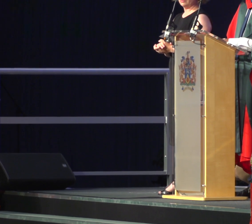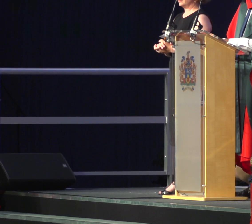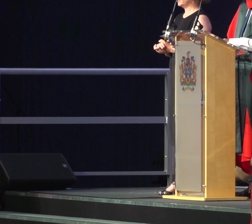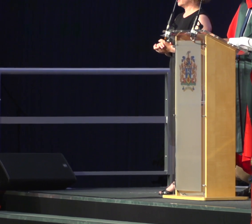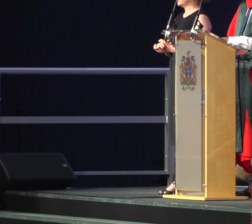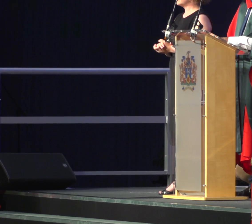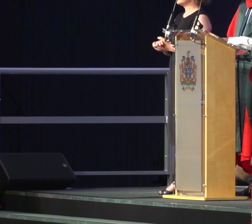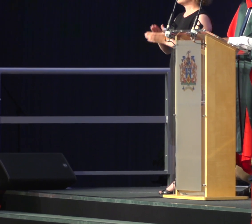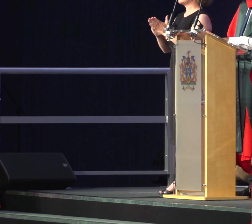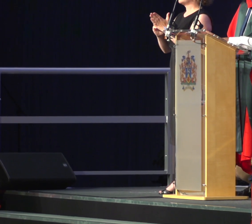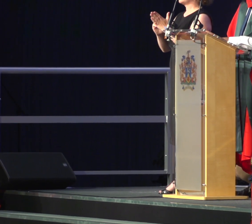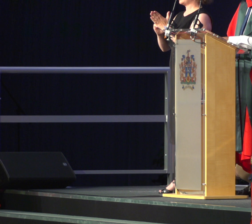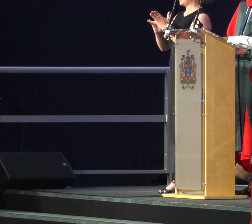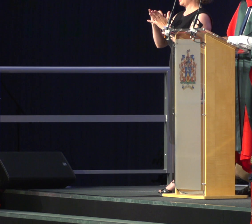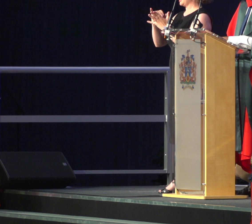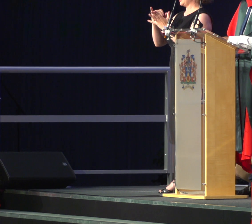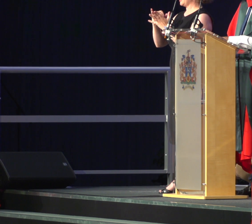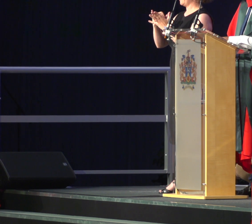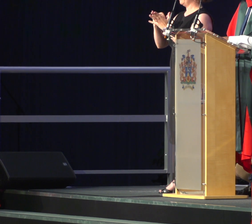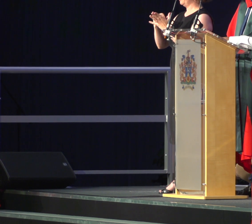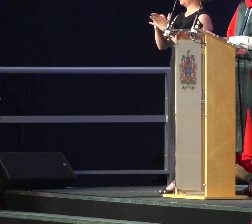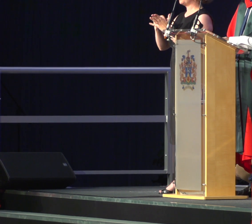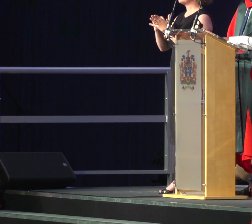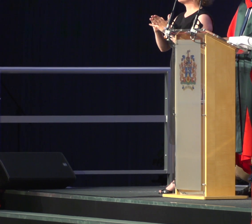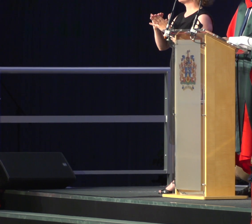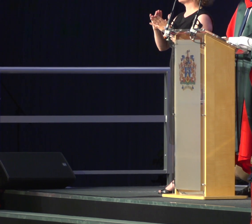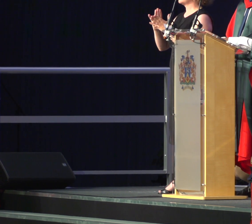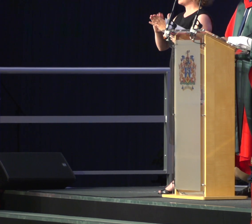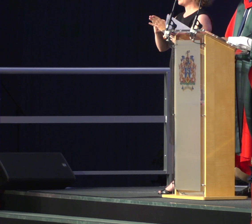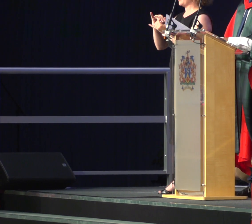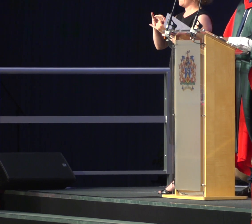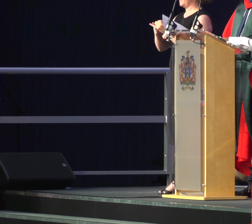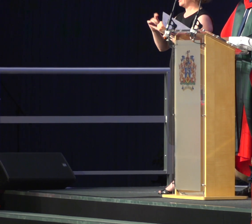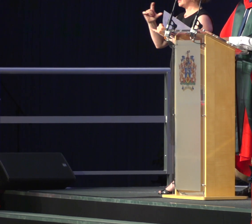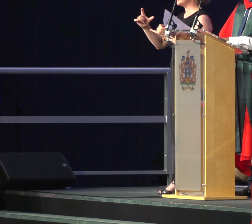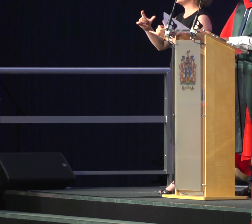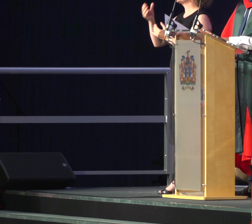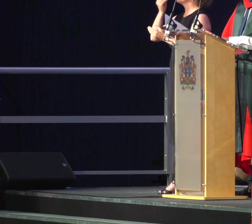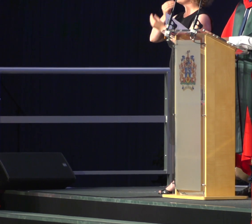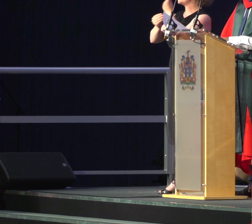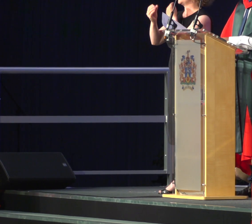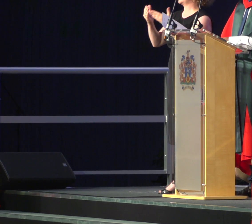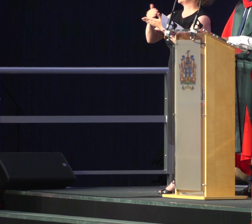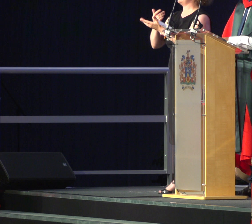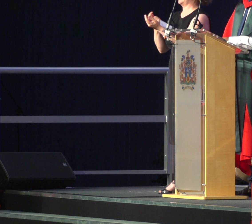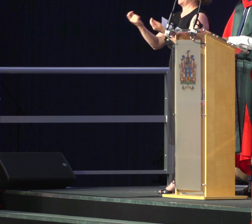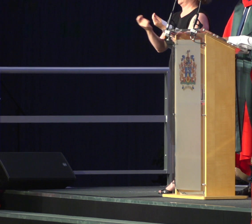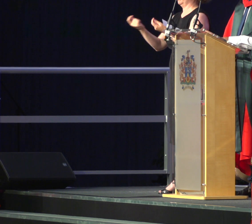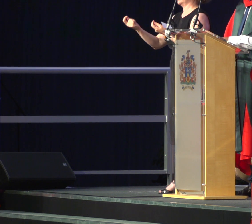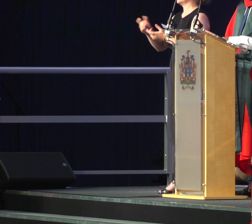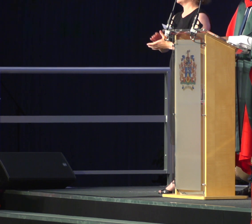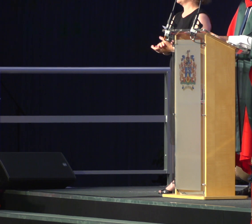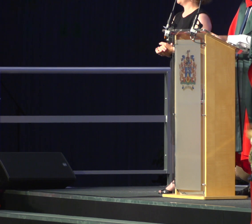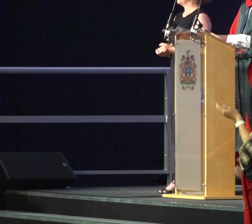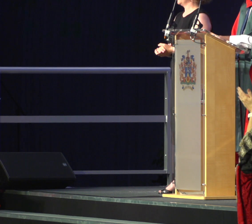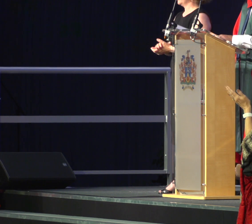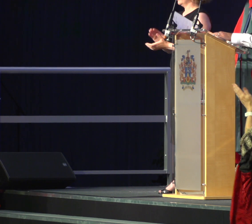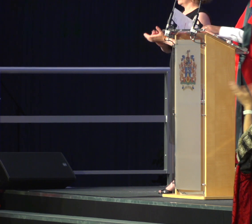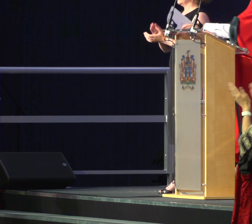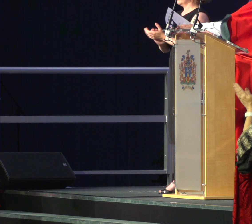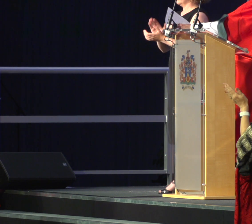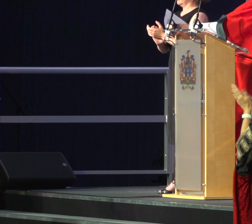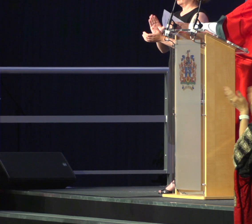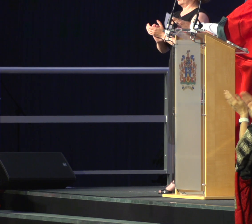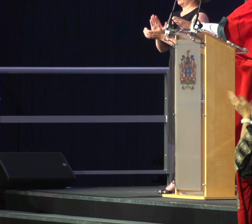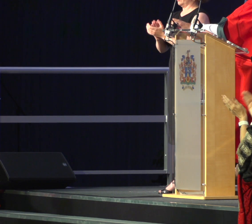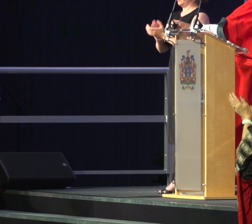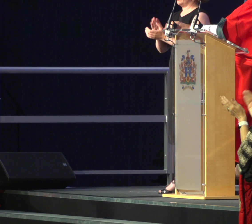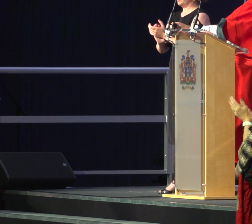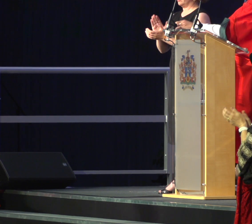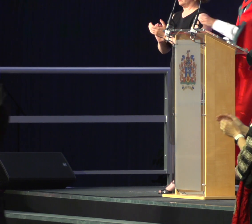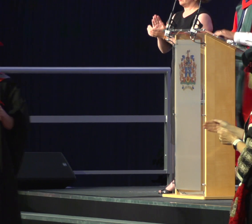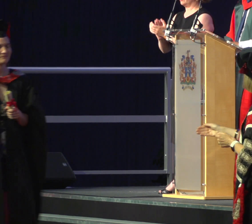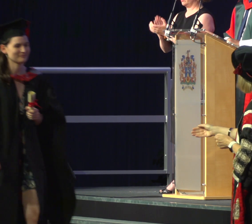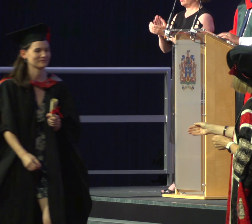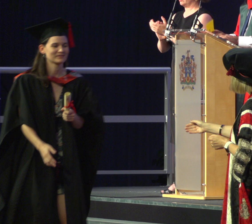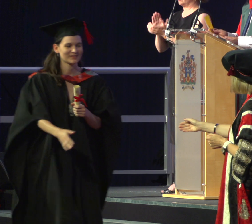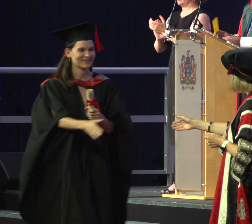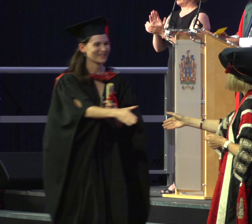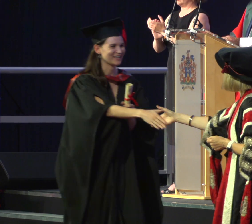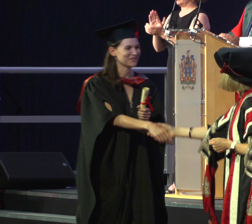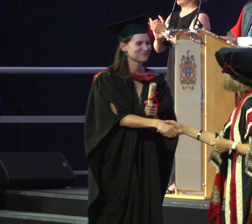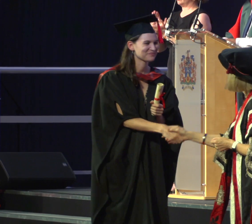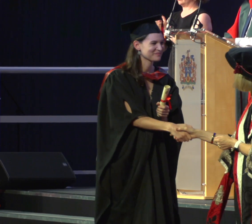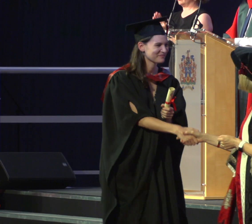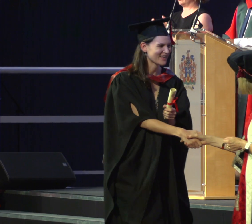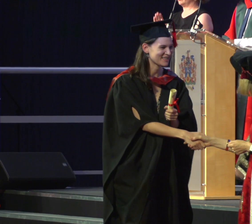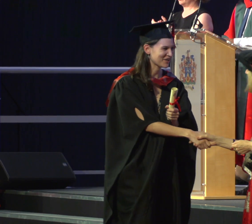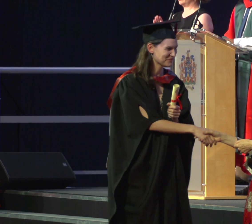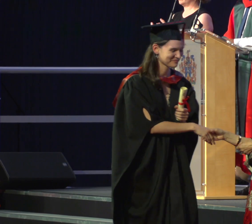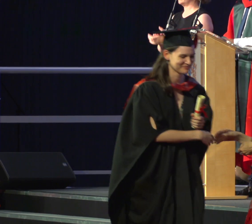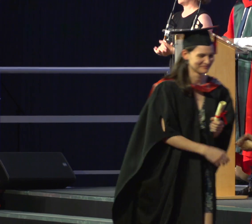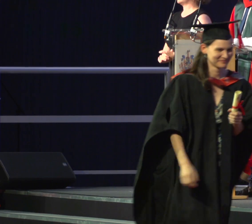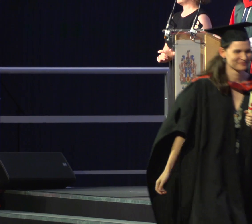Master of science must in Food Safety Management